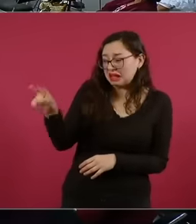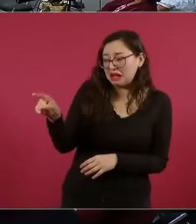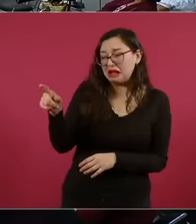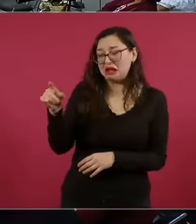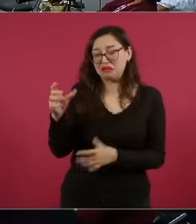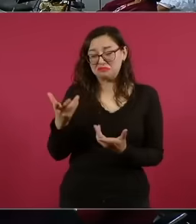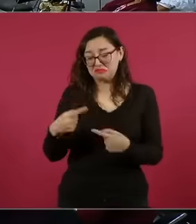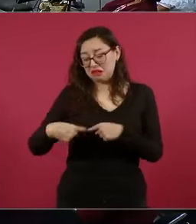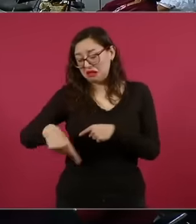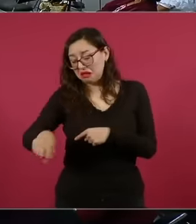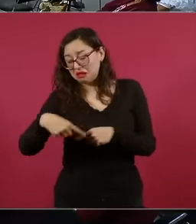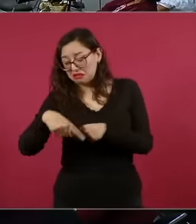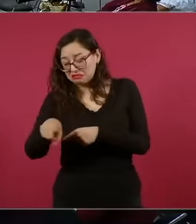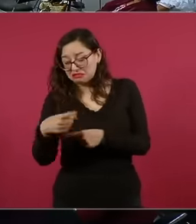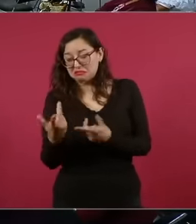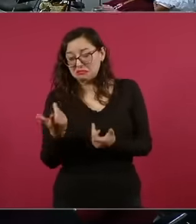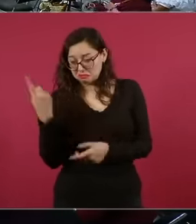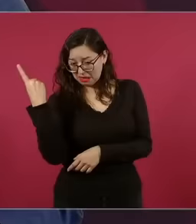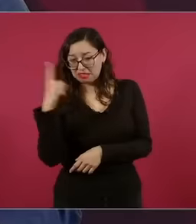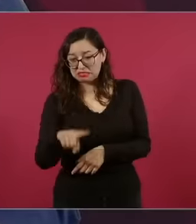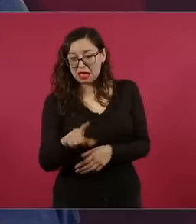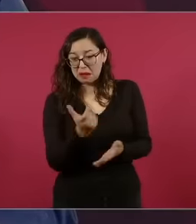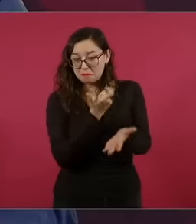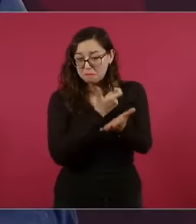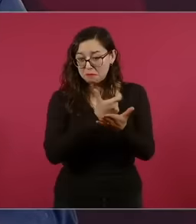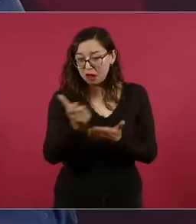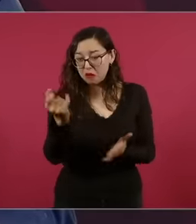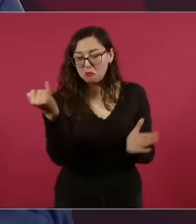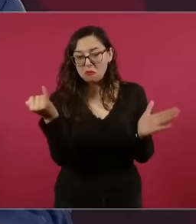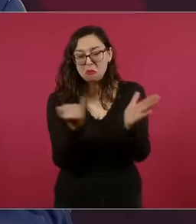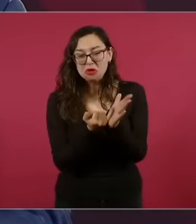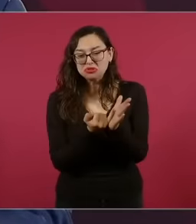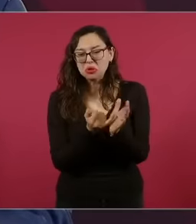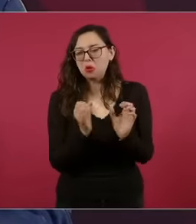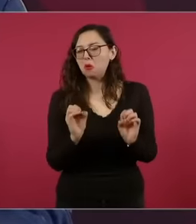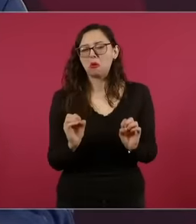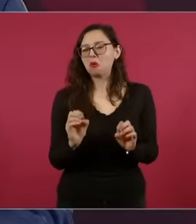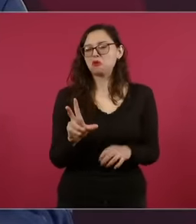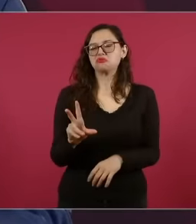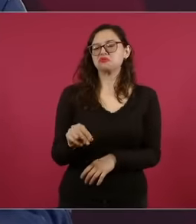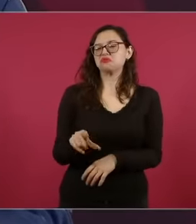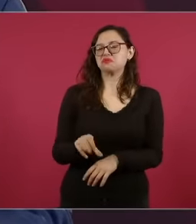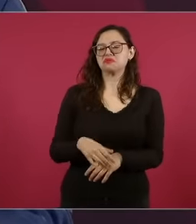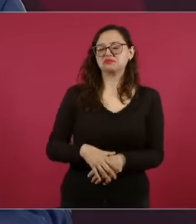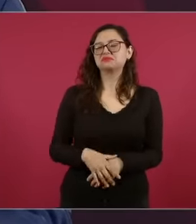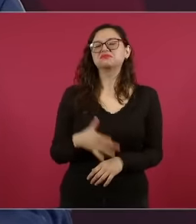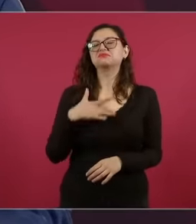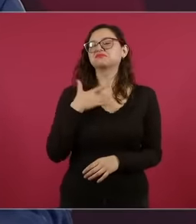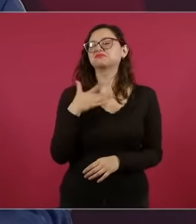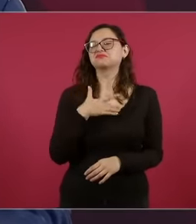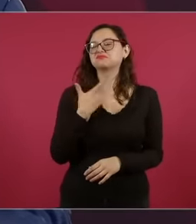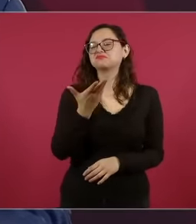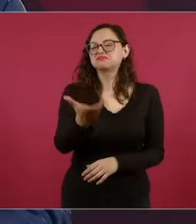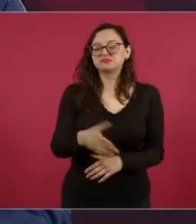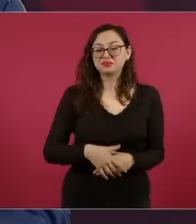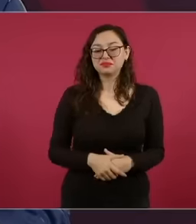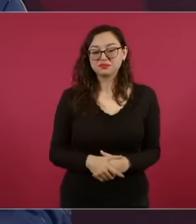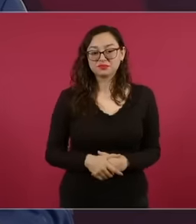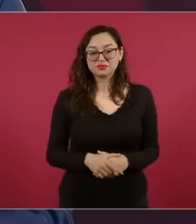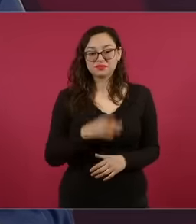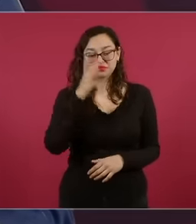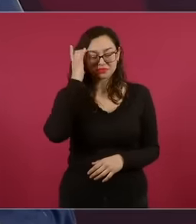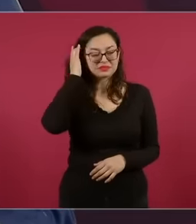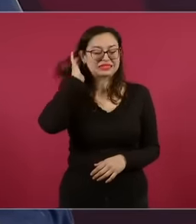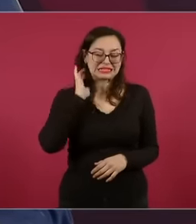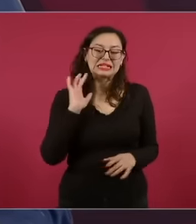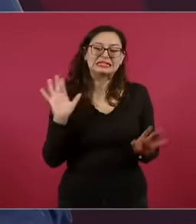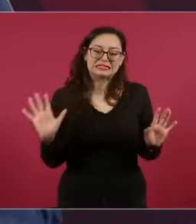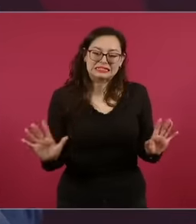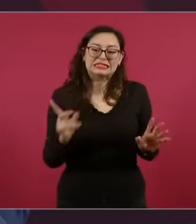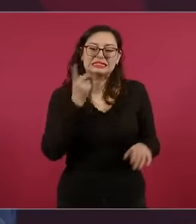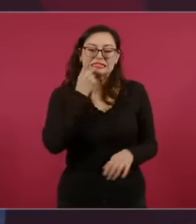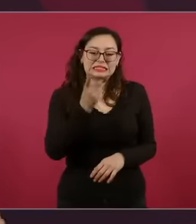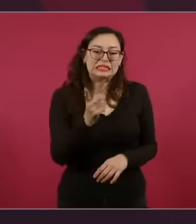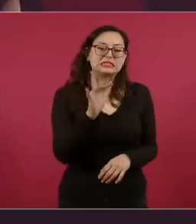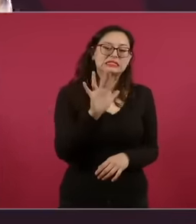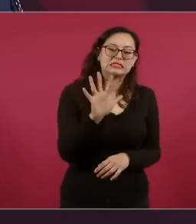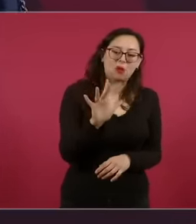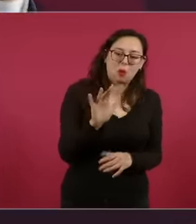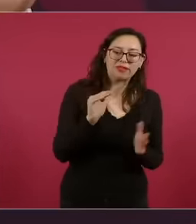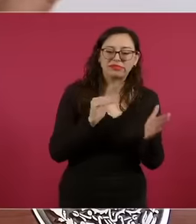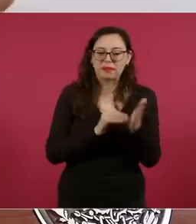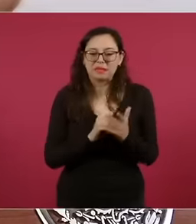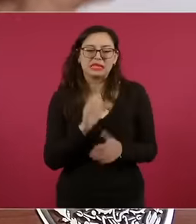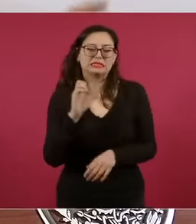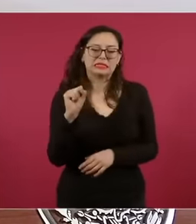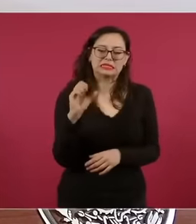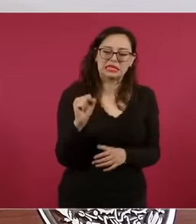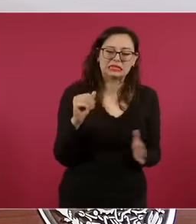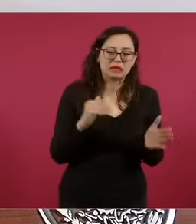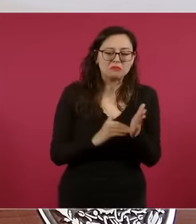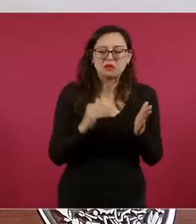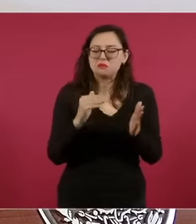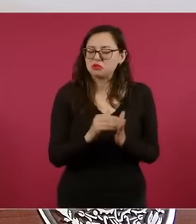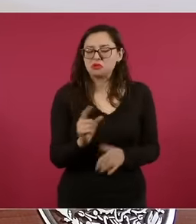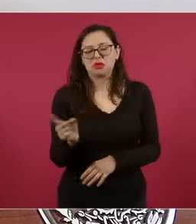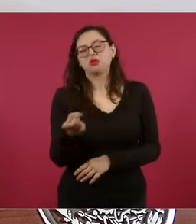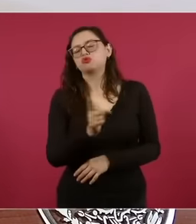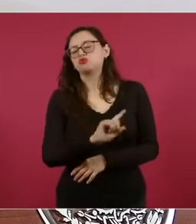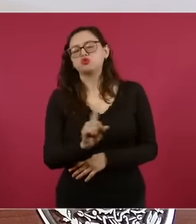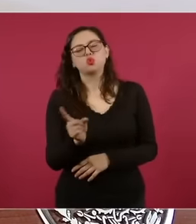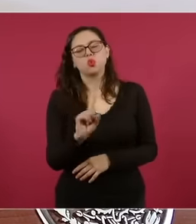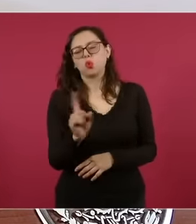or what will happen. Well, that's where it was clarified, not first. Hey, they talk about 50 out of 60,000. million but this has not been